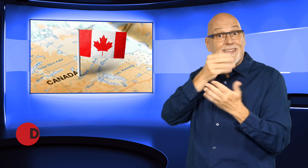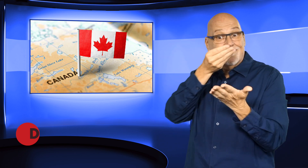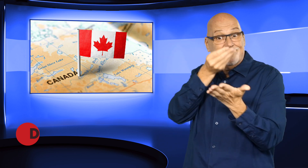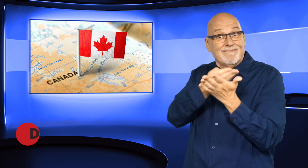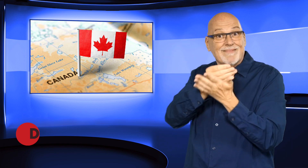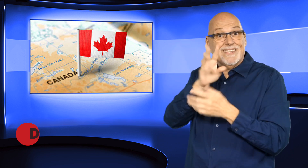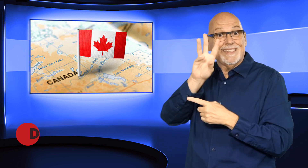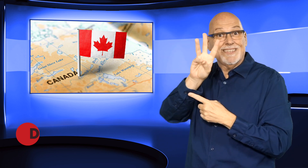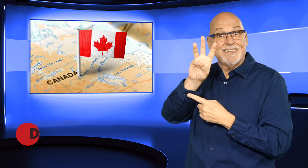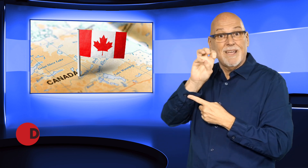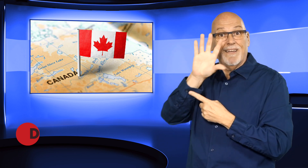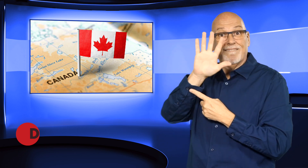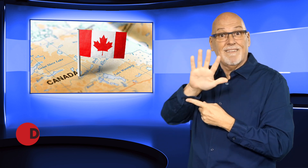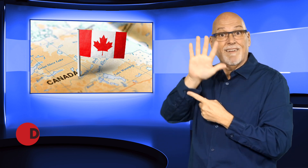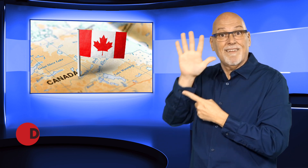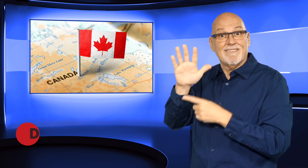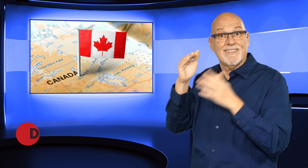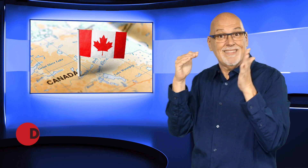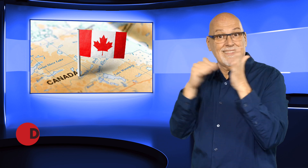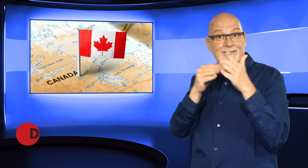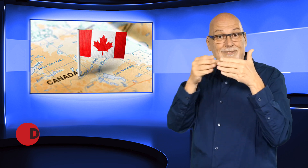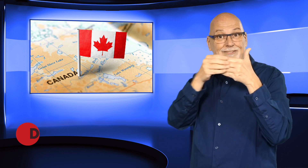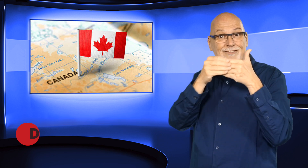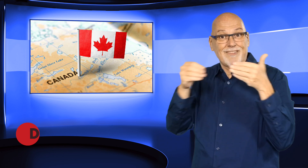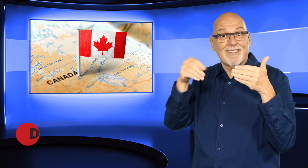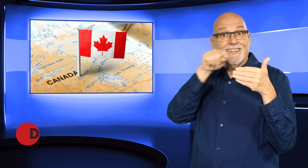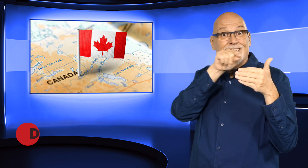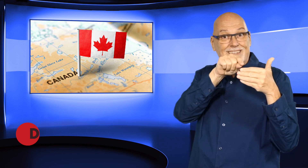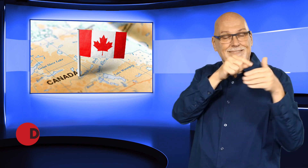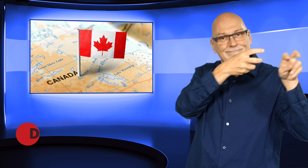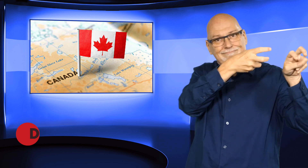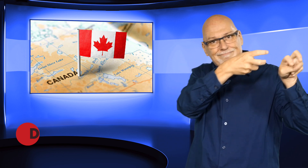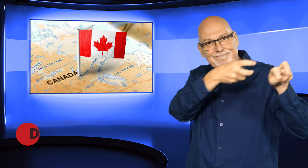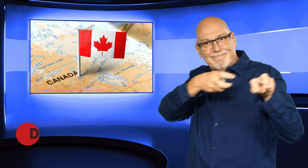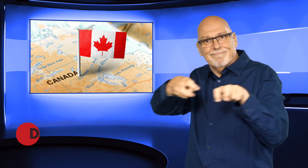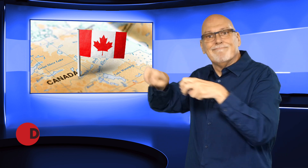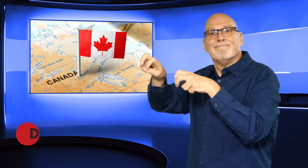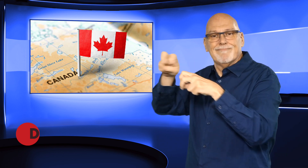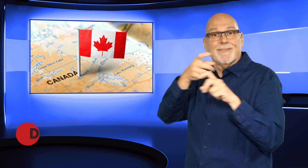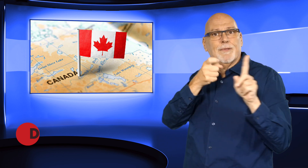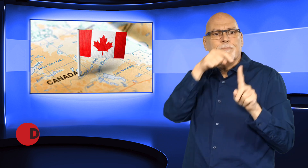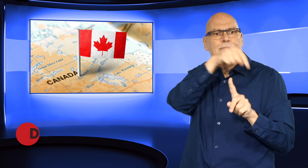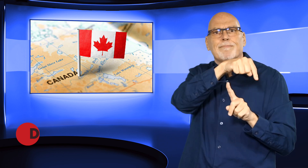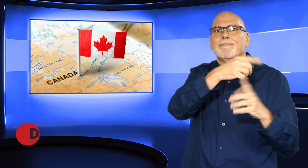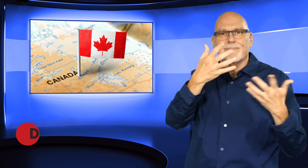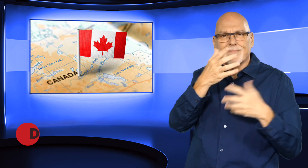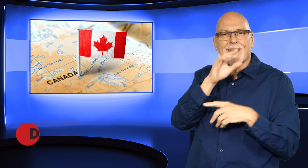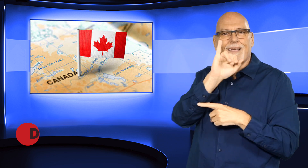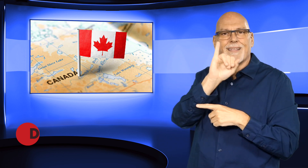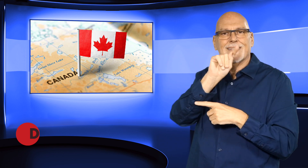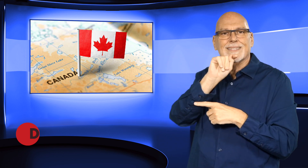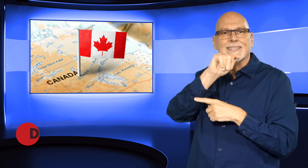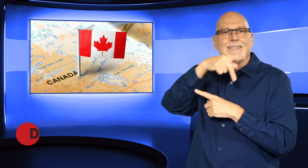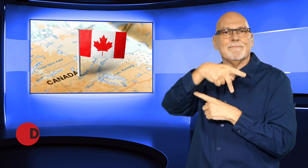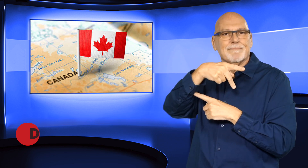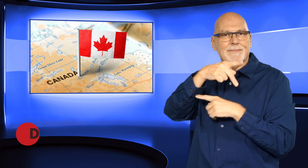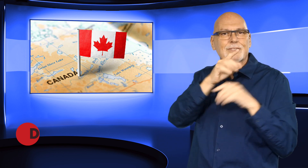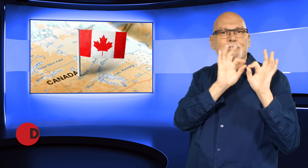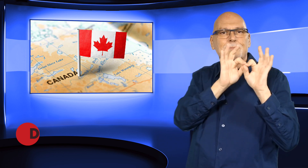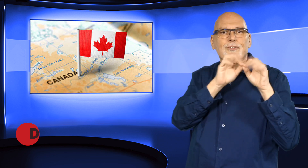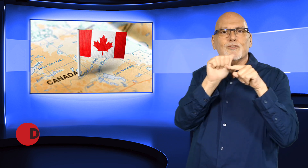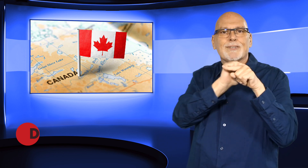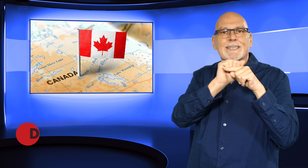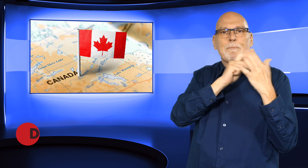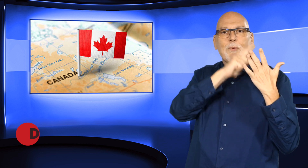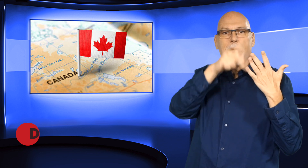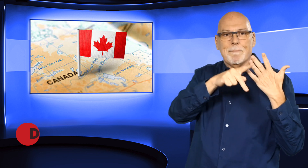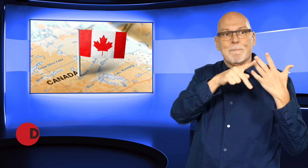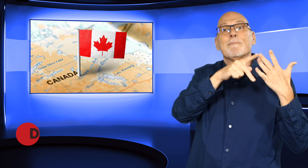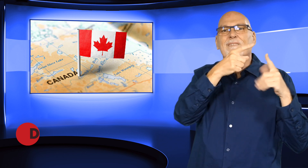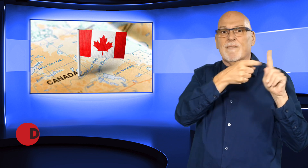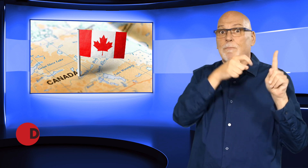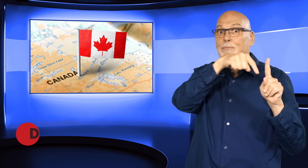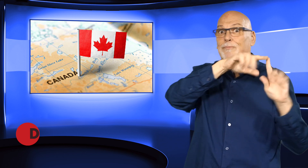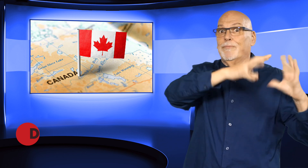would provide $655,000 to move the Interpreter Training Program